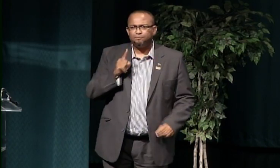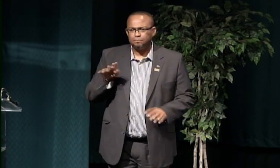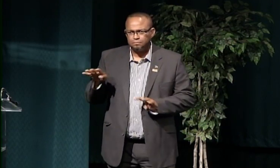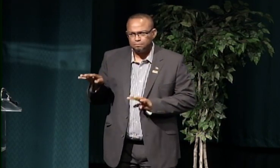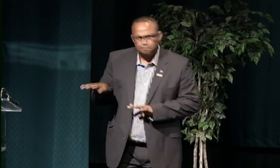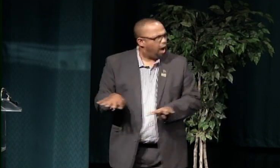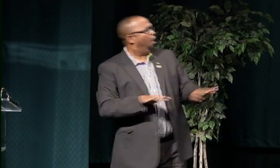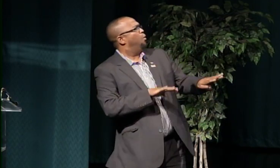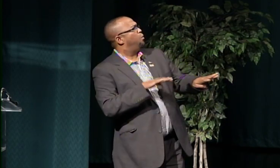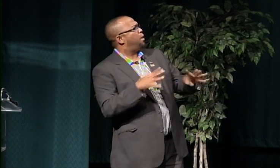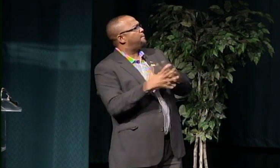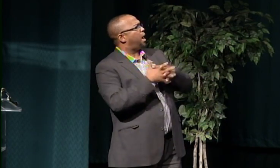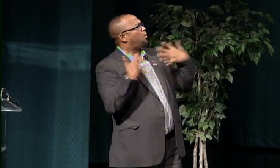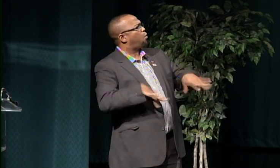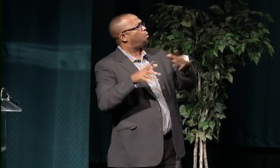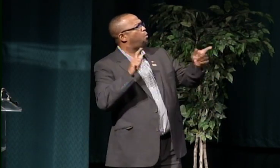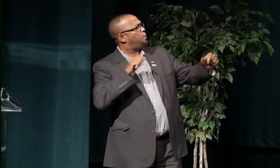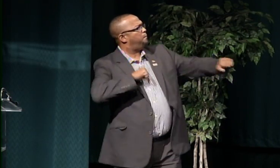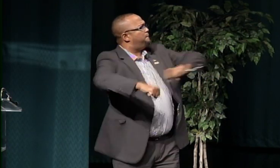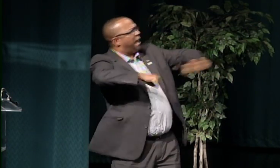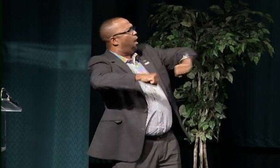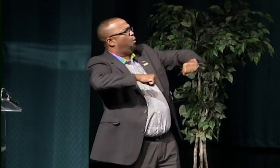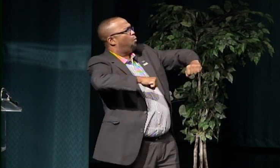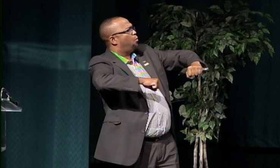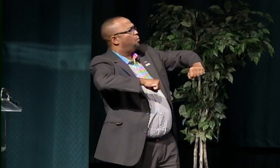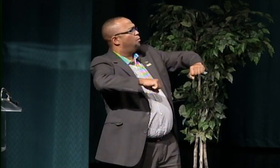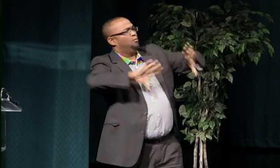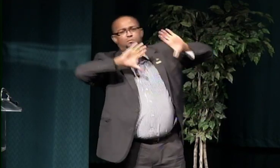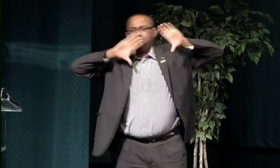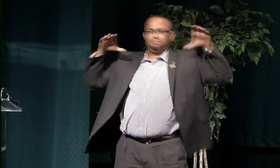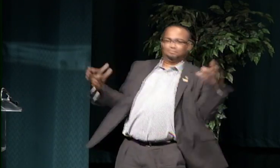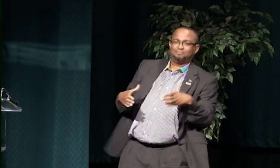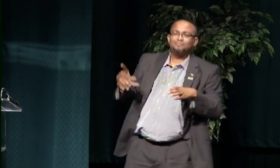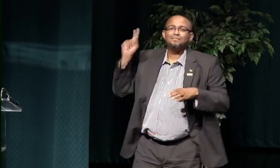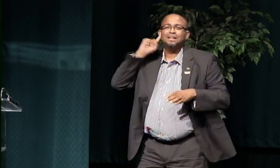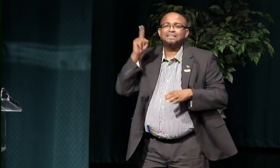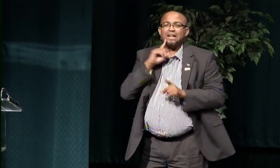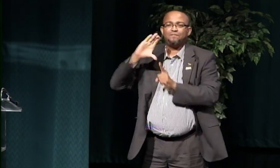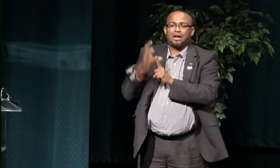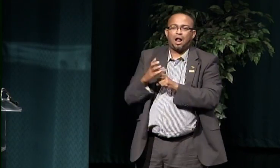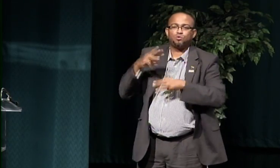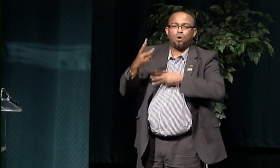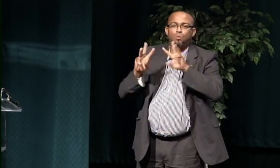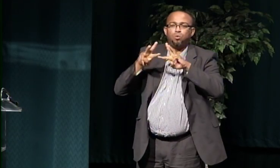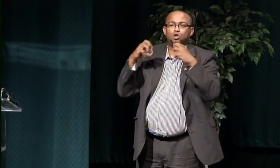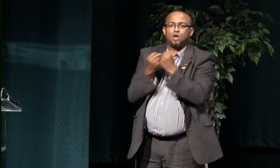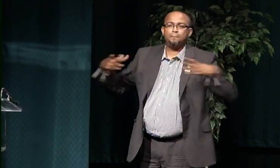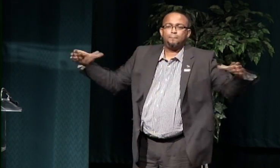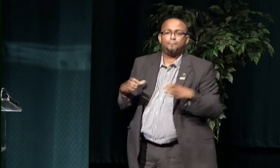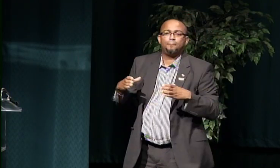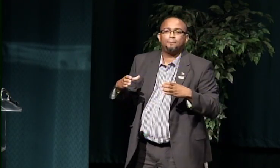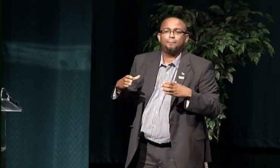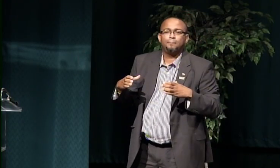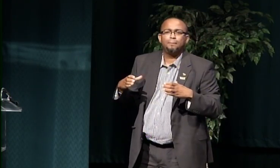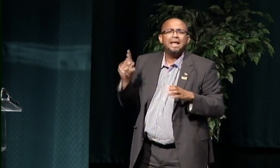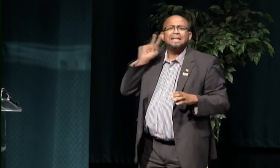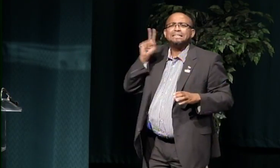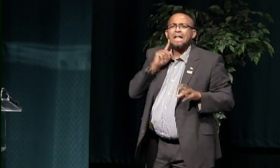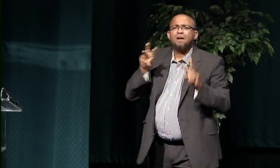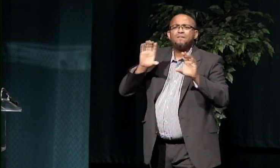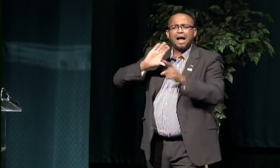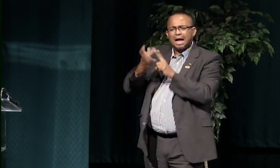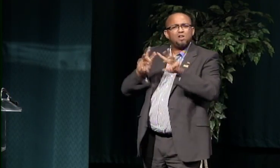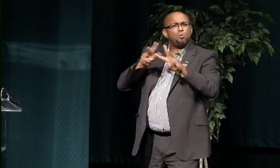And those of you in America had a great impact